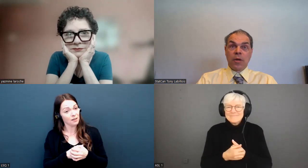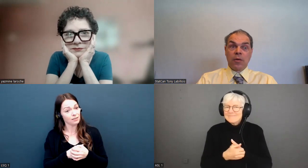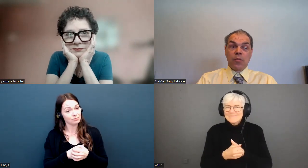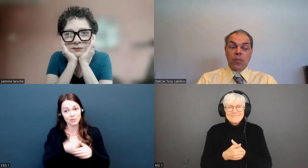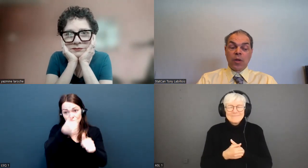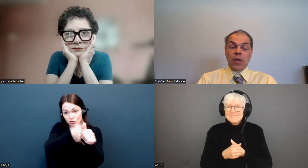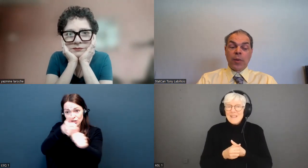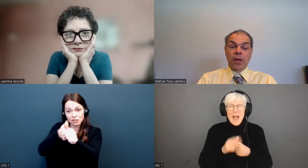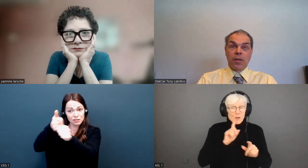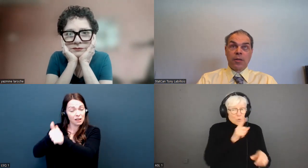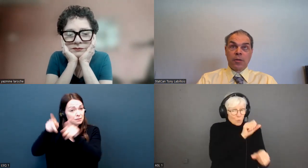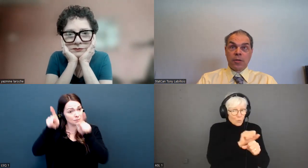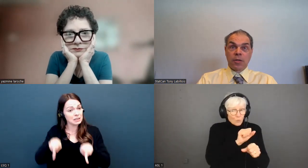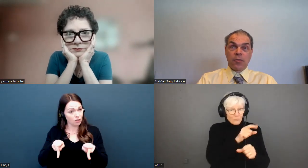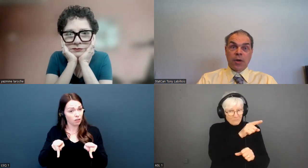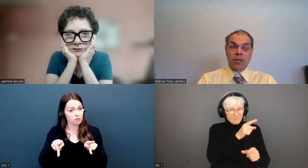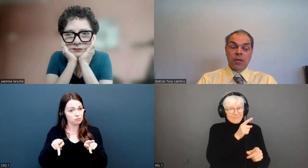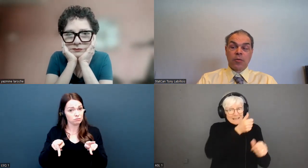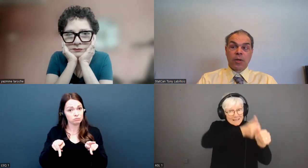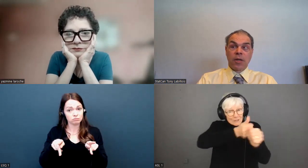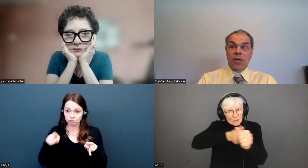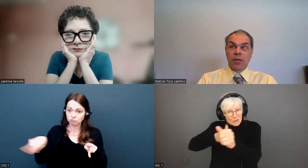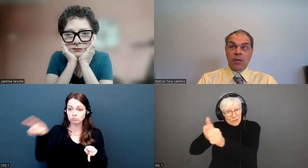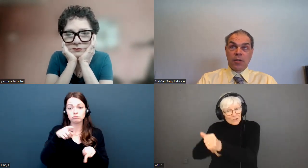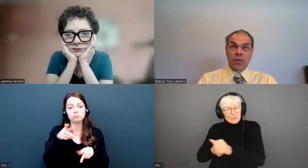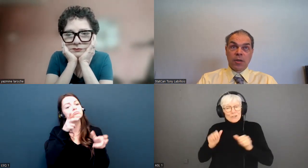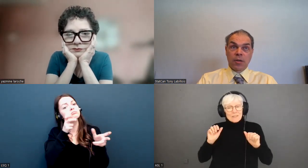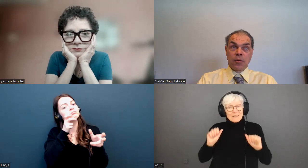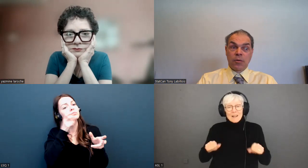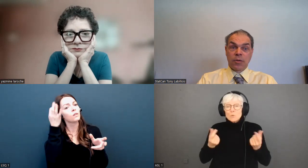a whole lot of different elements to it so uh you talked about you know the creativity